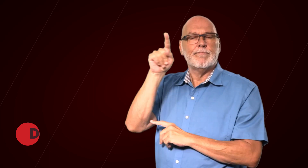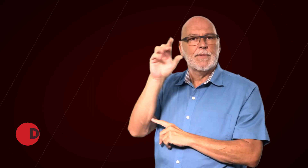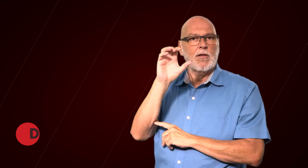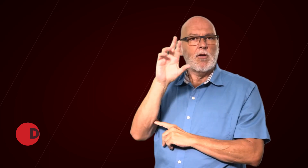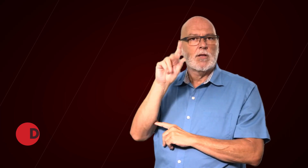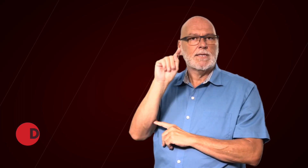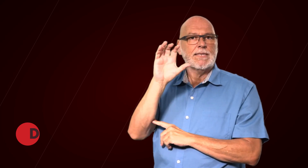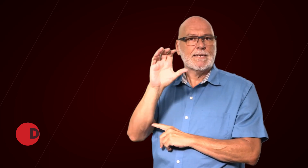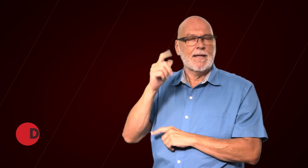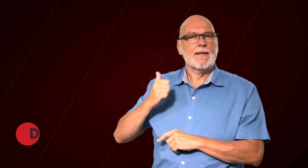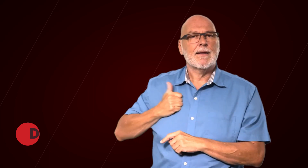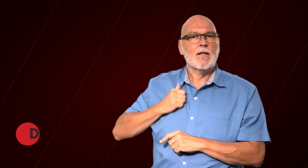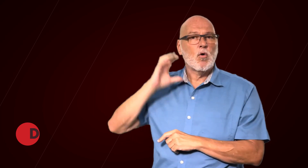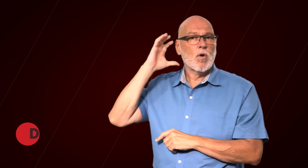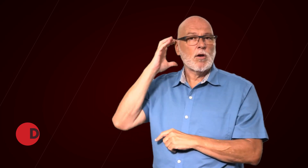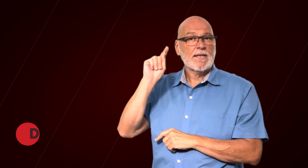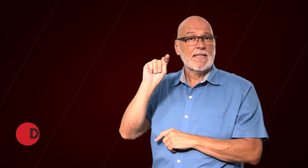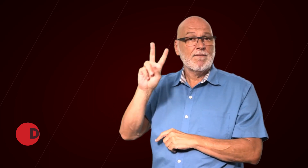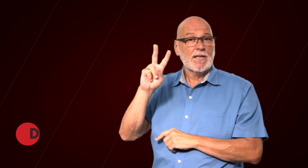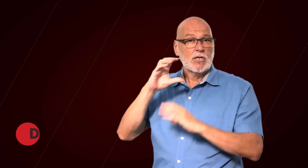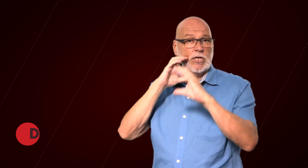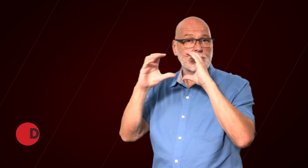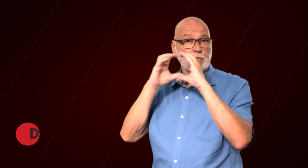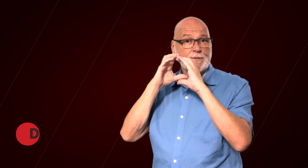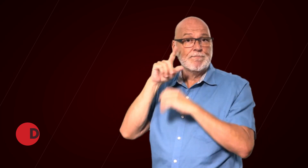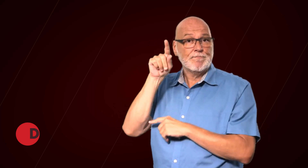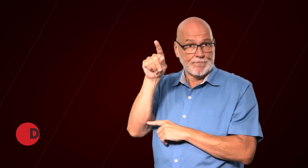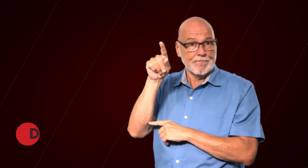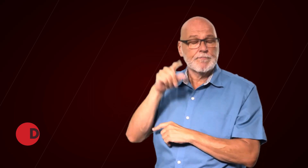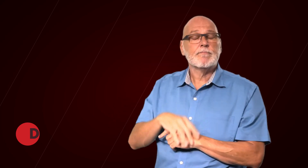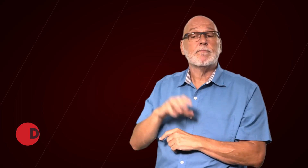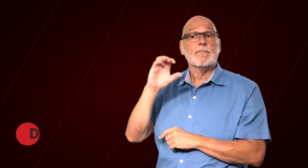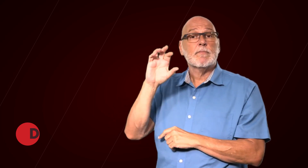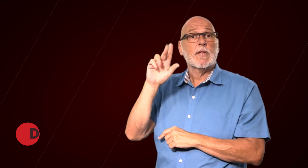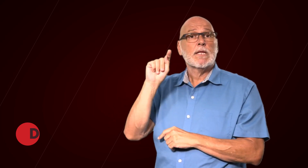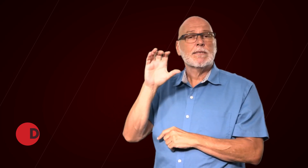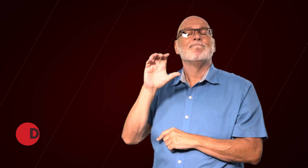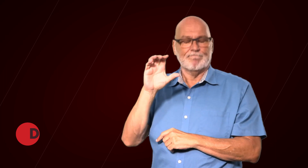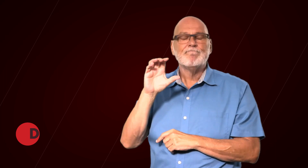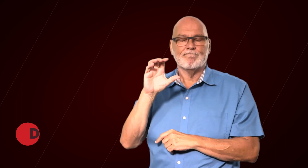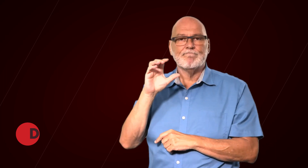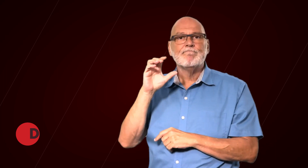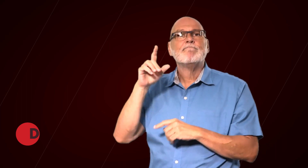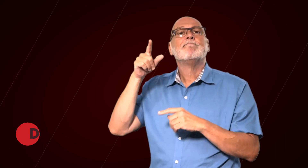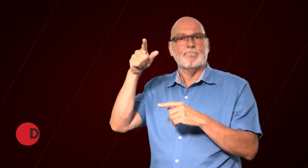Canadian Radio-television and Communications, CRTC asking them